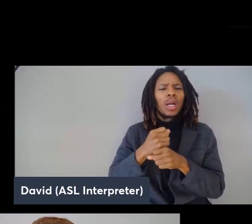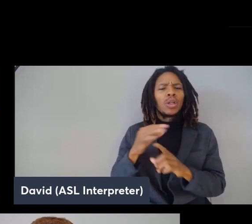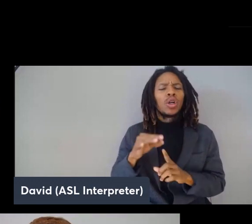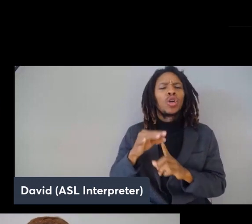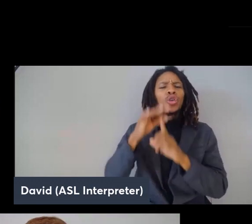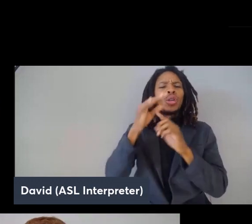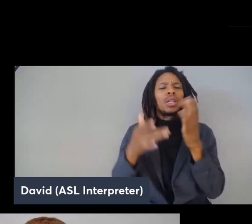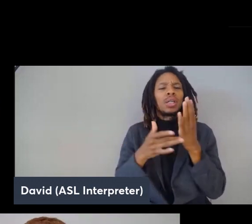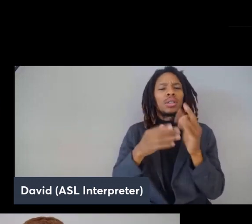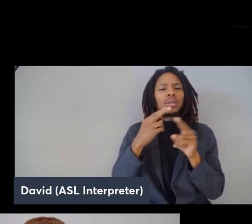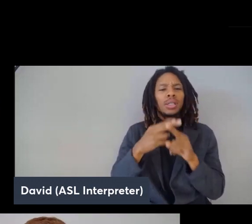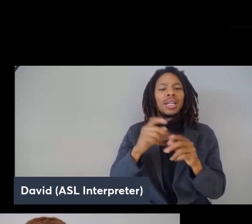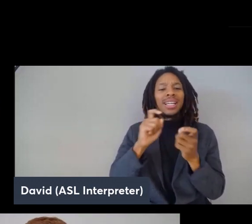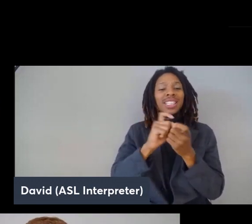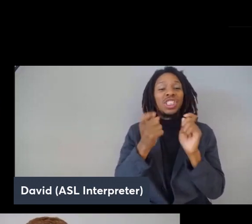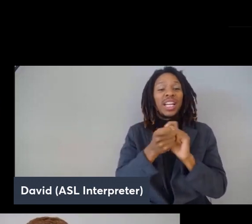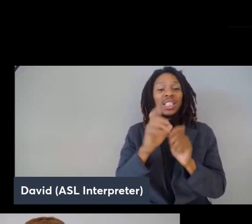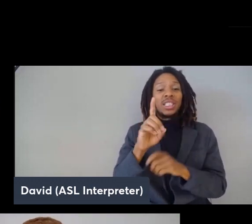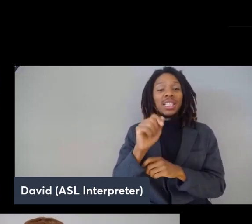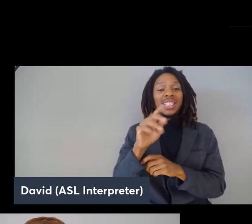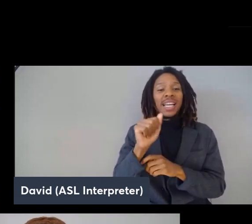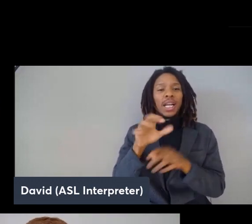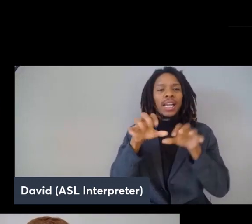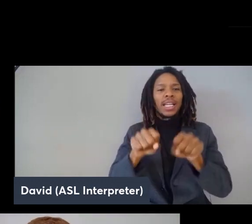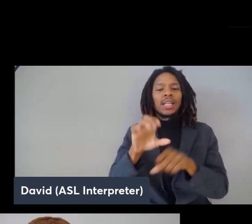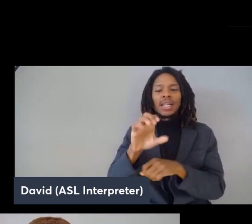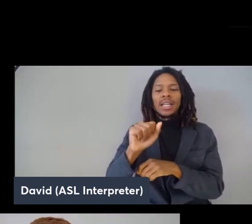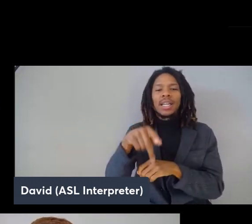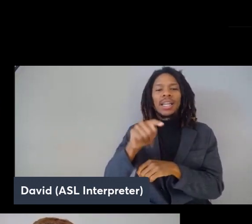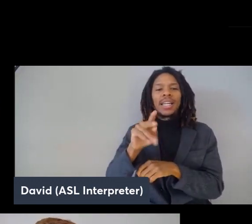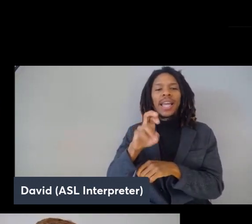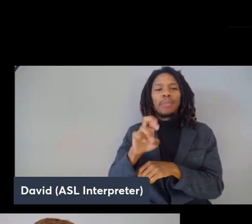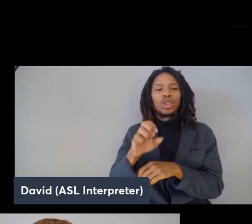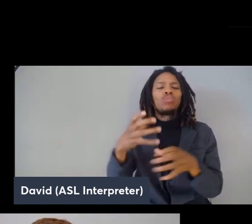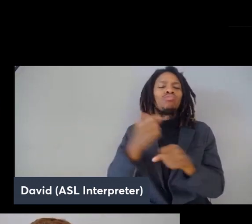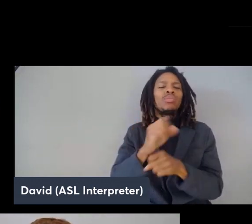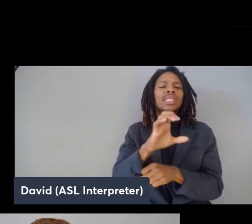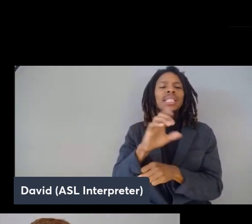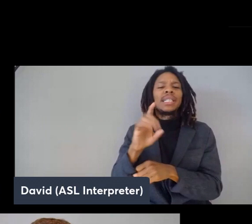called change data capture, or CDC. And what change data capture is all about